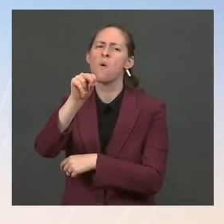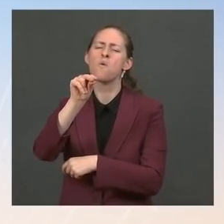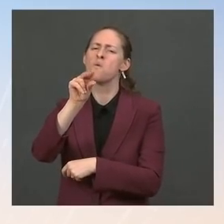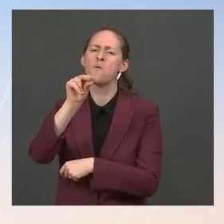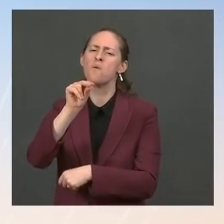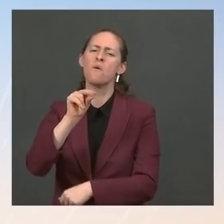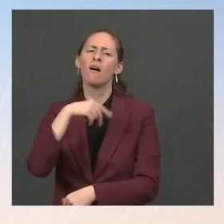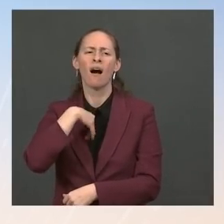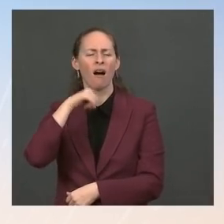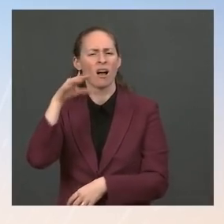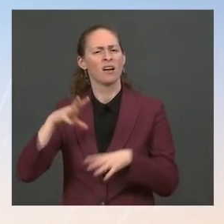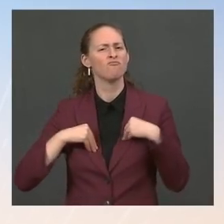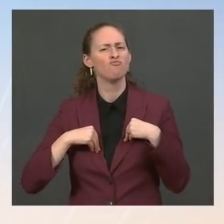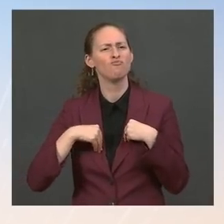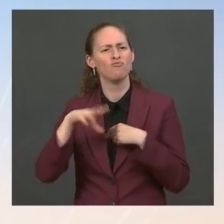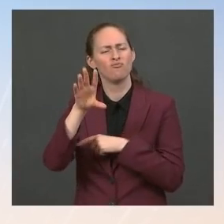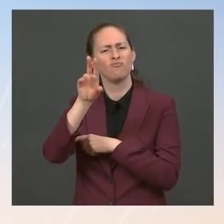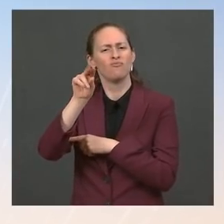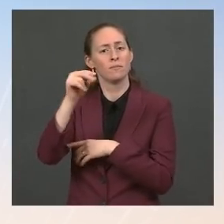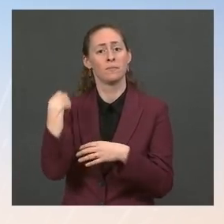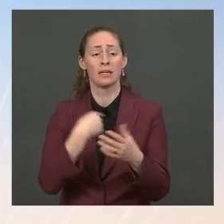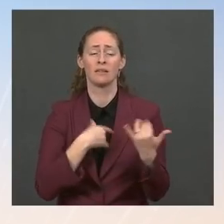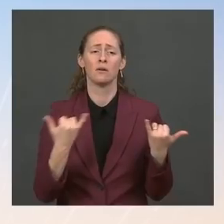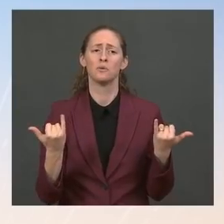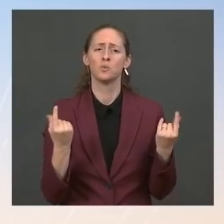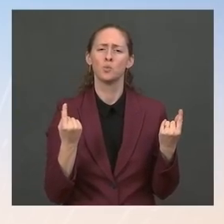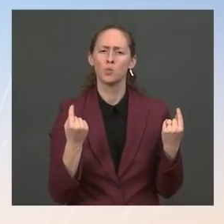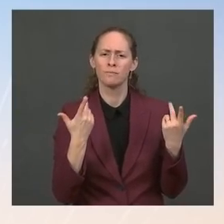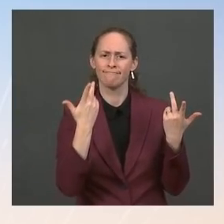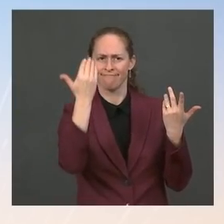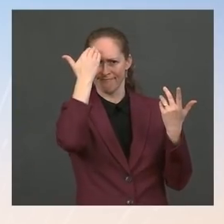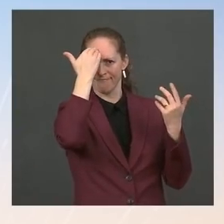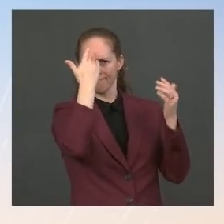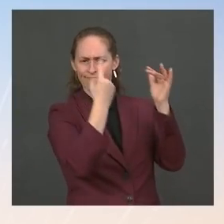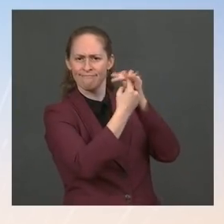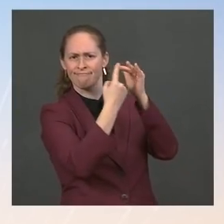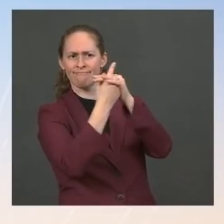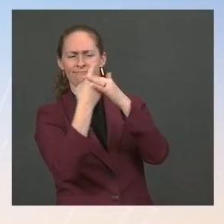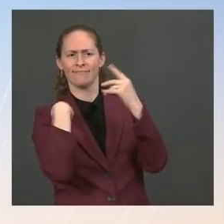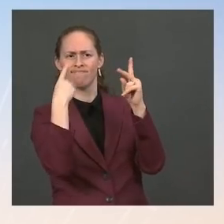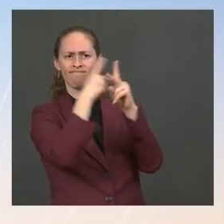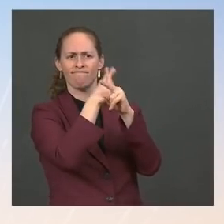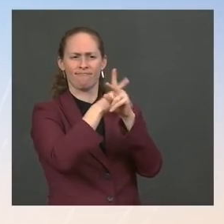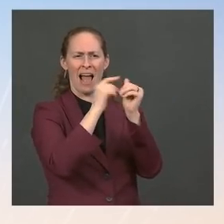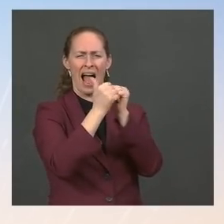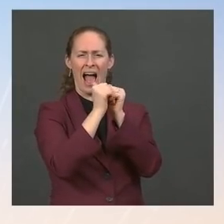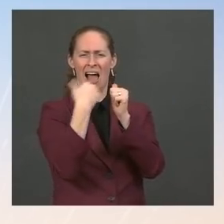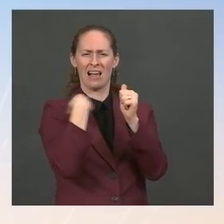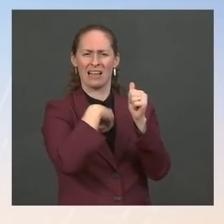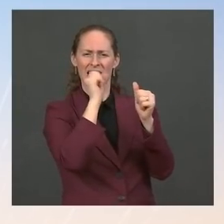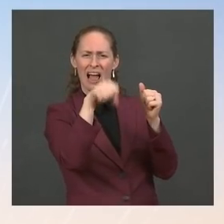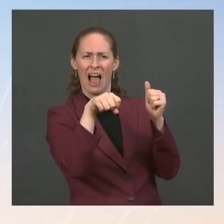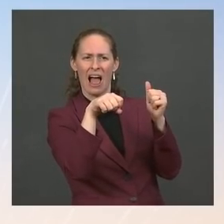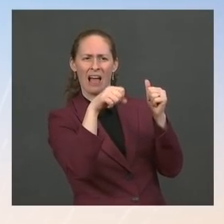but we're looking at every tool in our arsenal. You mentioned some of them. While I don't have anything to preview today, the President is quite focused on this,